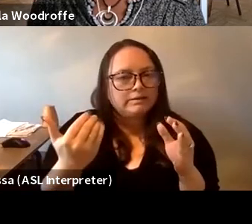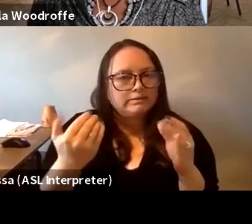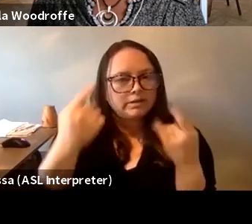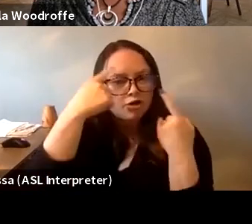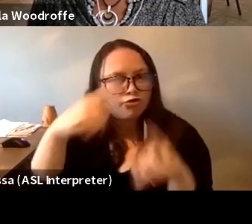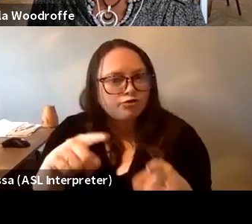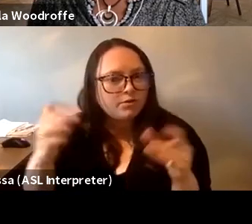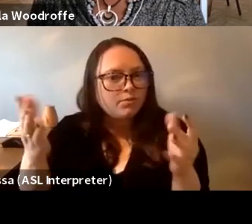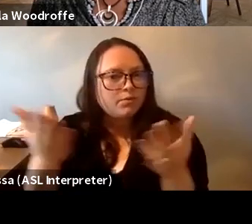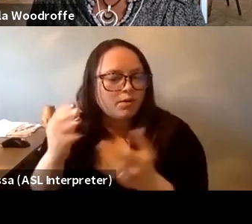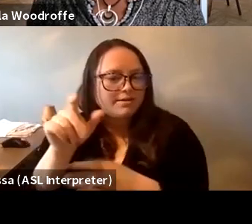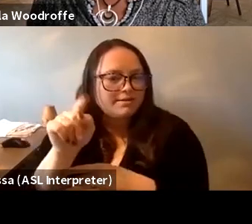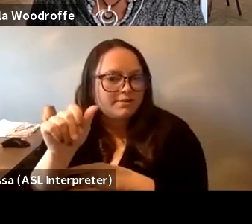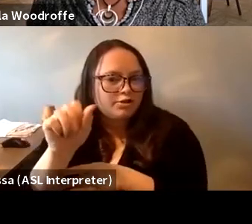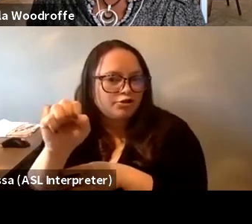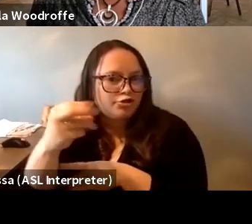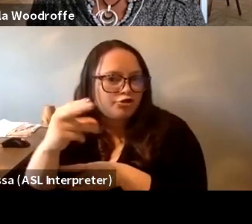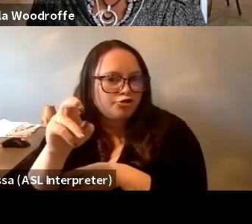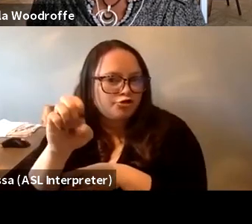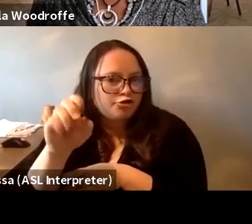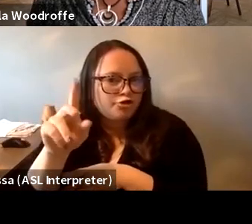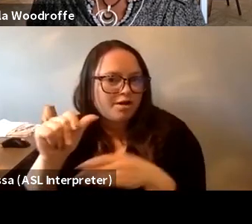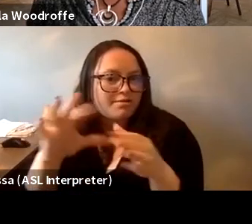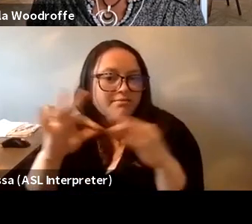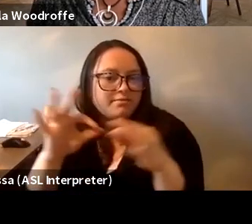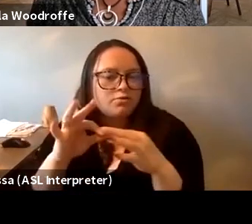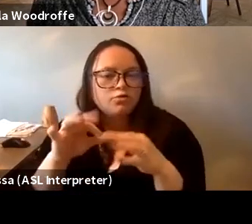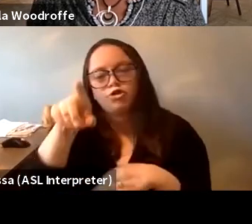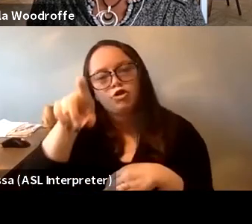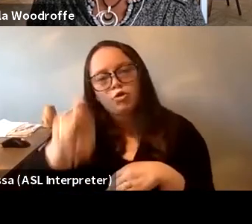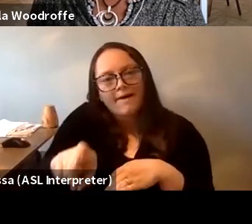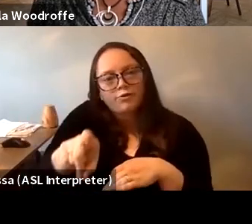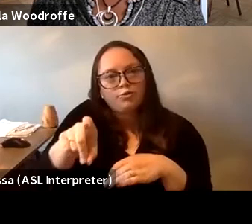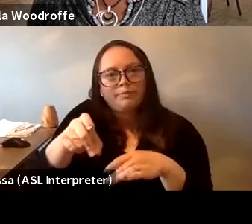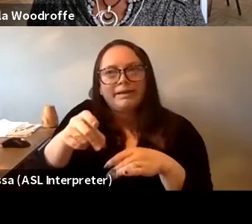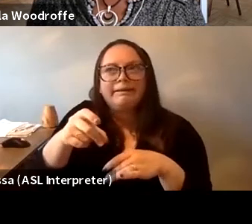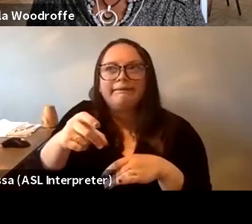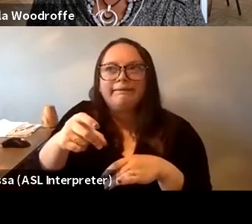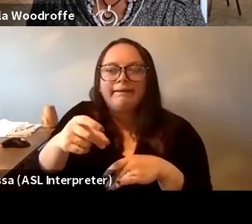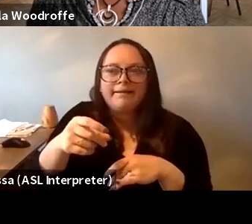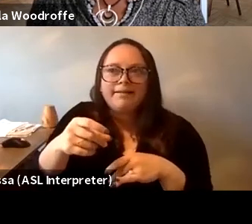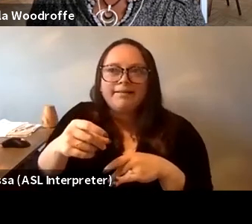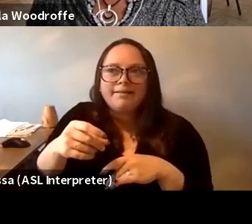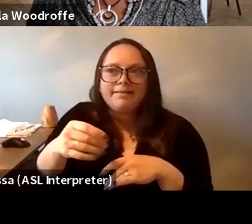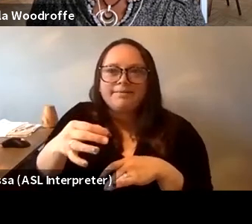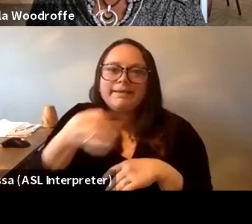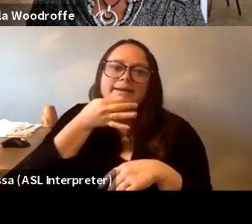the village and whoever is unwilling or might hurt or not help